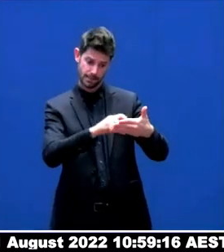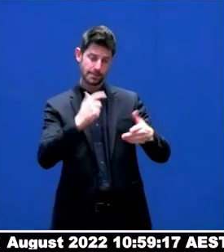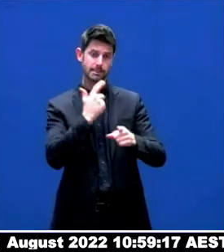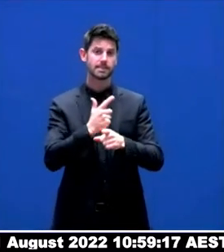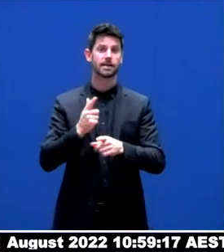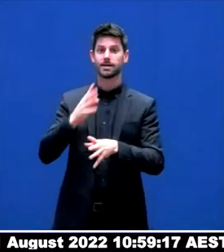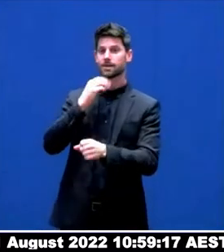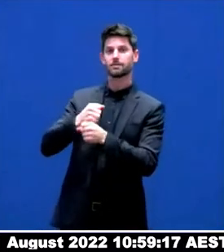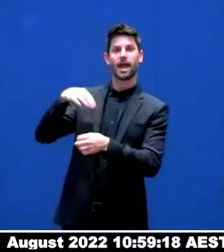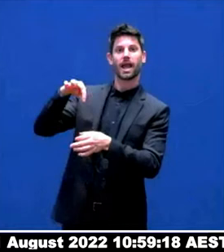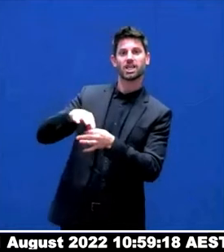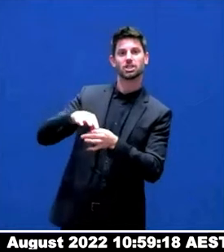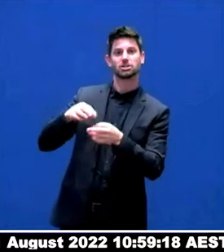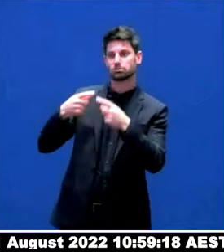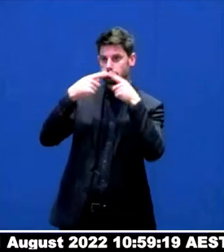commitments, and there are two specific commitments.